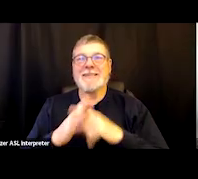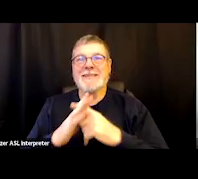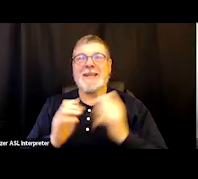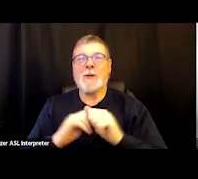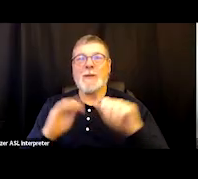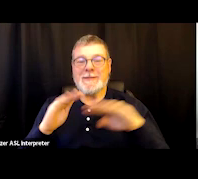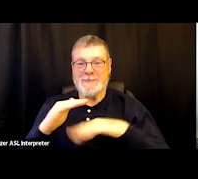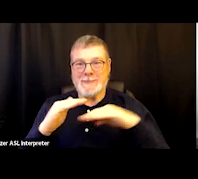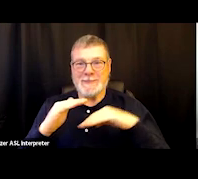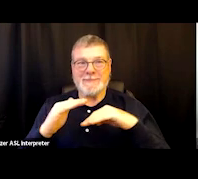So,